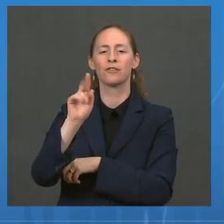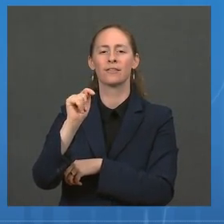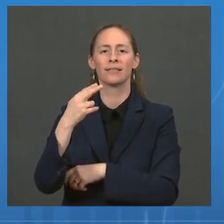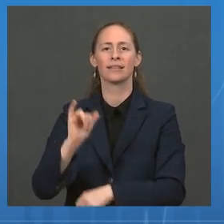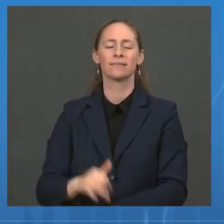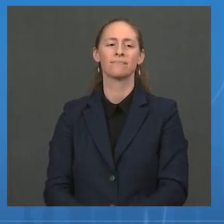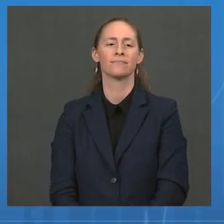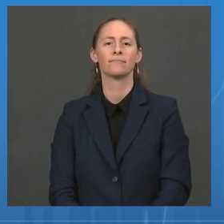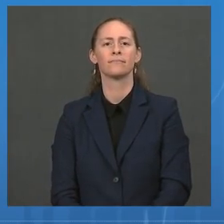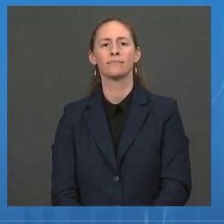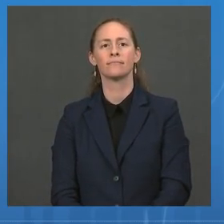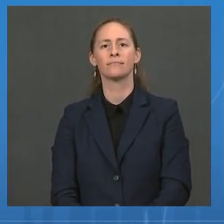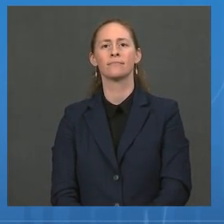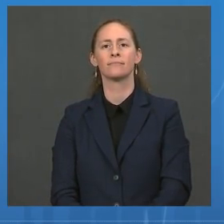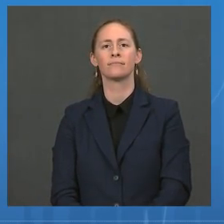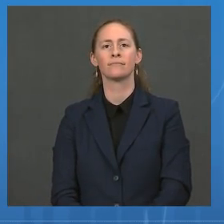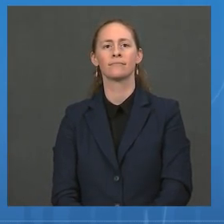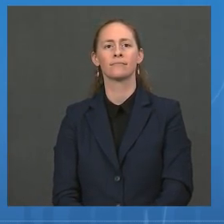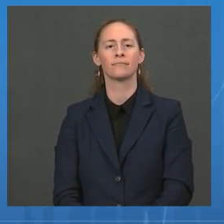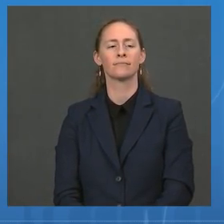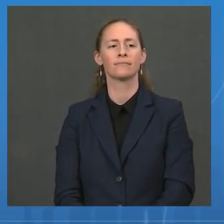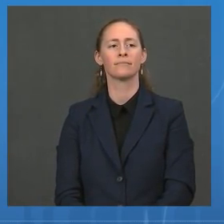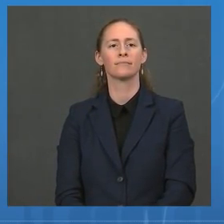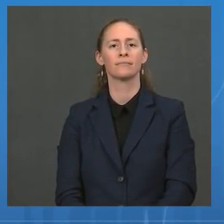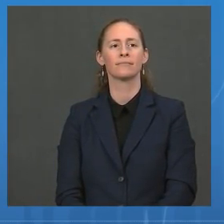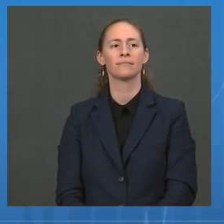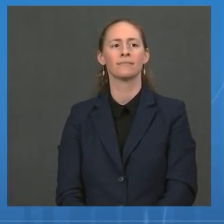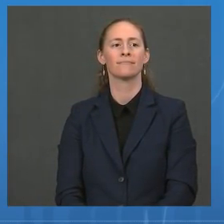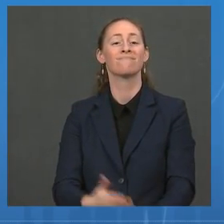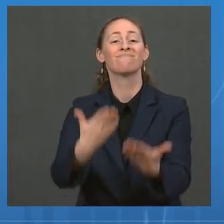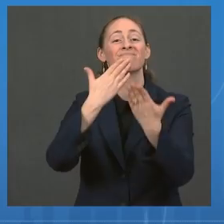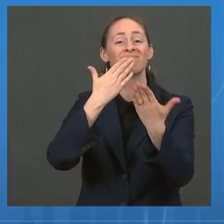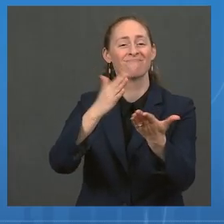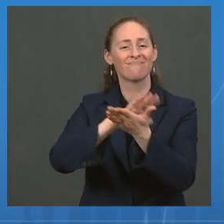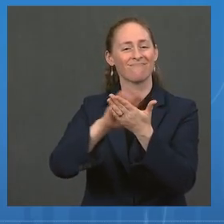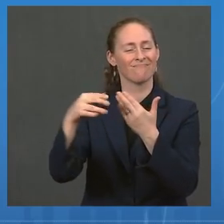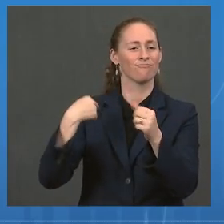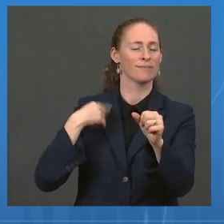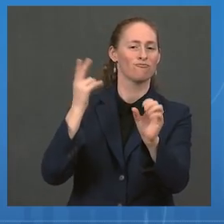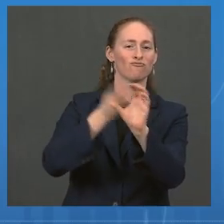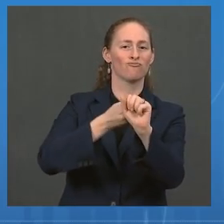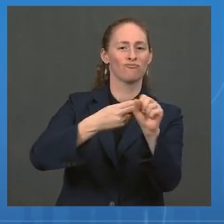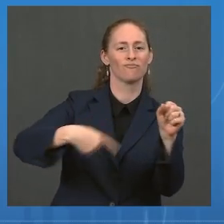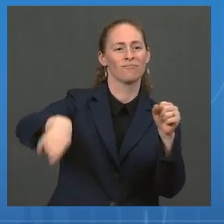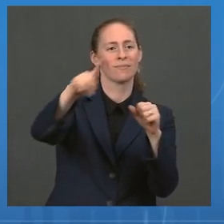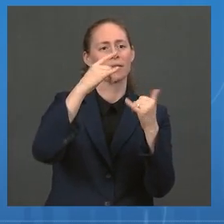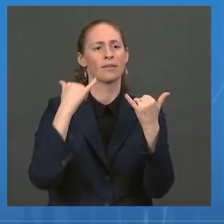Dr. Murthy: Well, thank you, Dr. Fauci. And it's nice to be with everyone again today. Today, I'd like to speak about vaccine requirements.